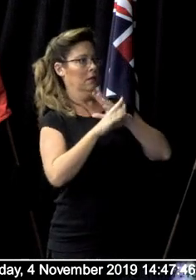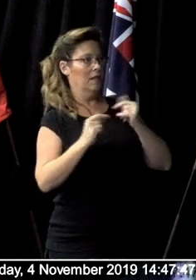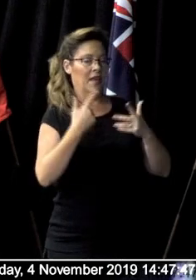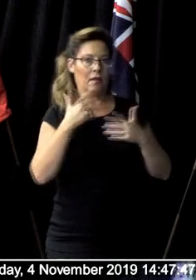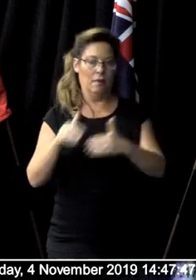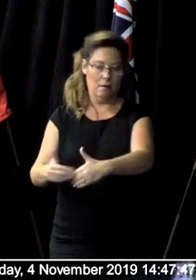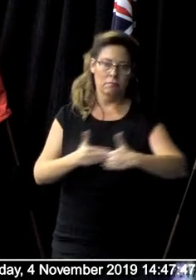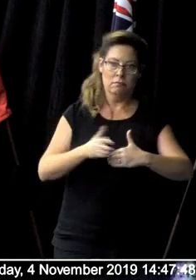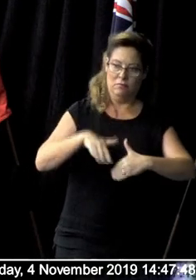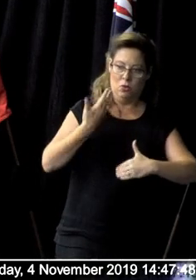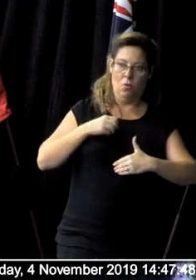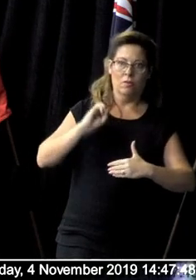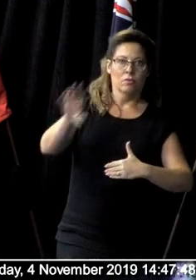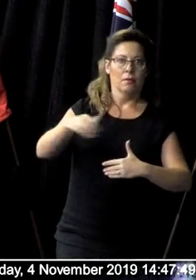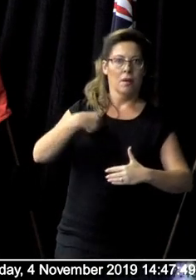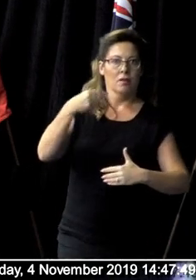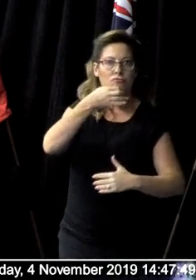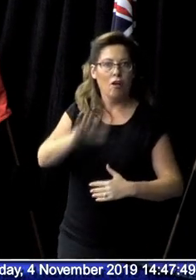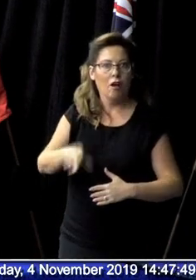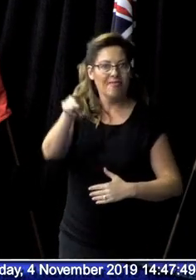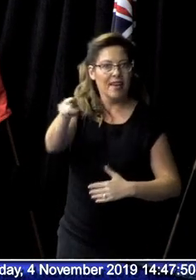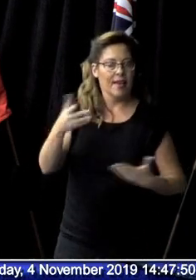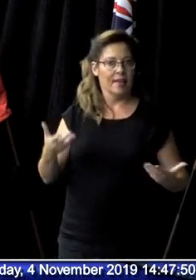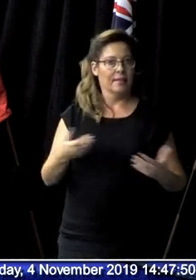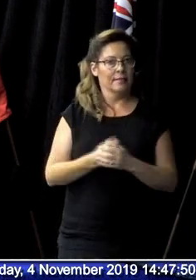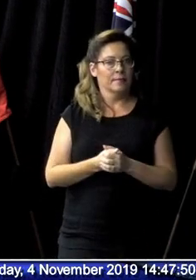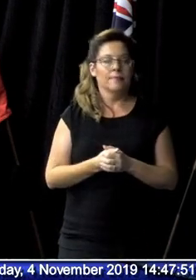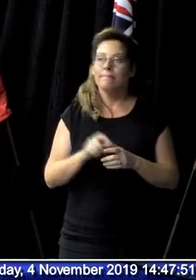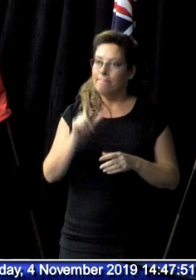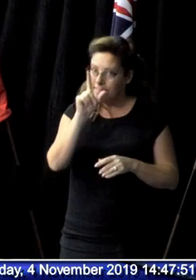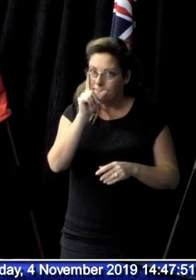And can I just say, as an advocacy organisation, we only see the